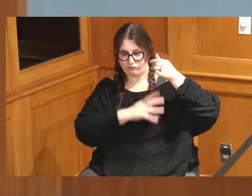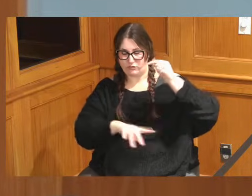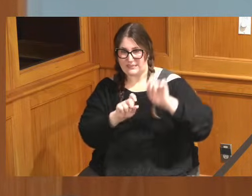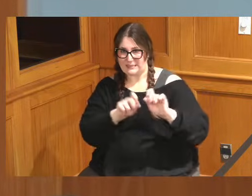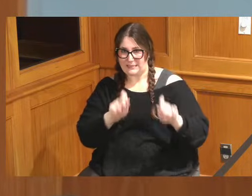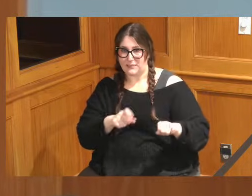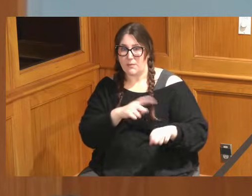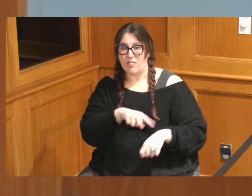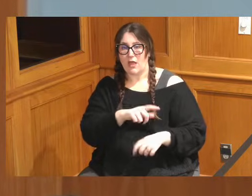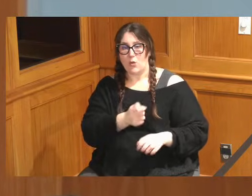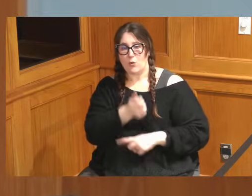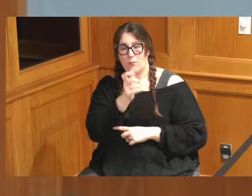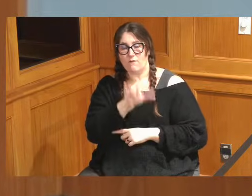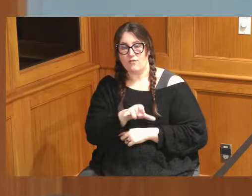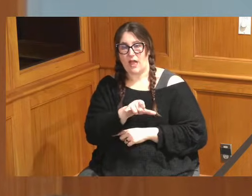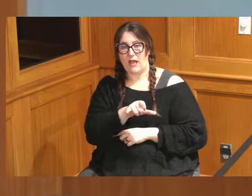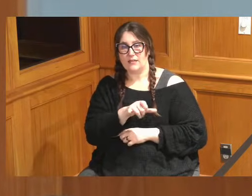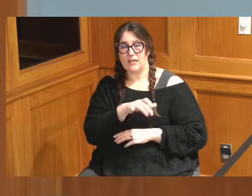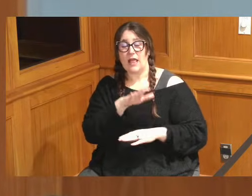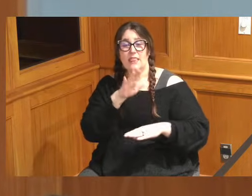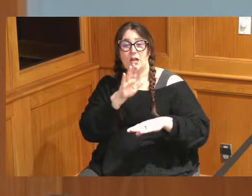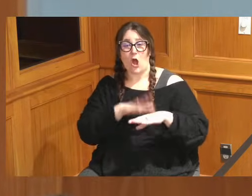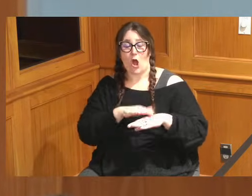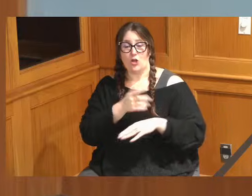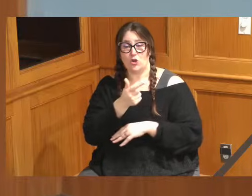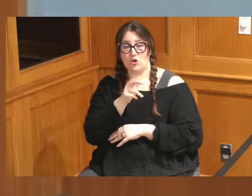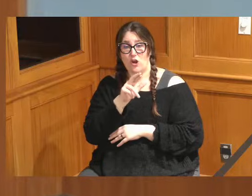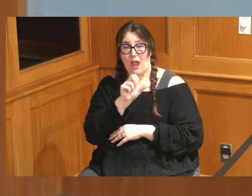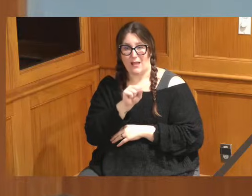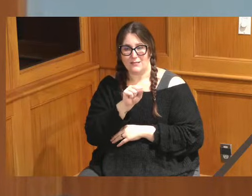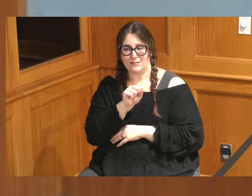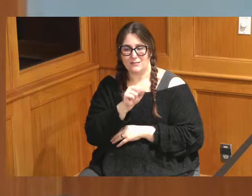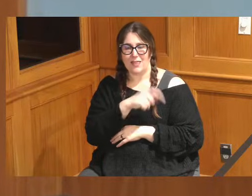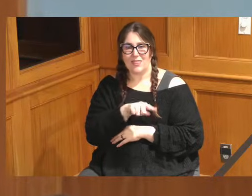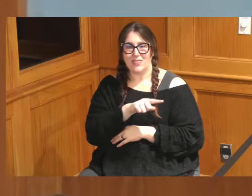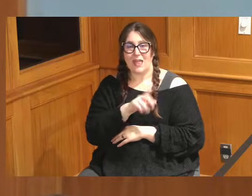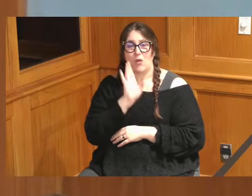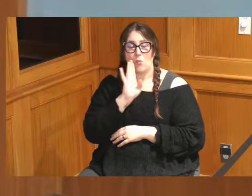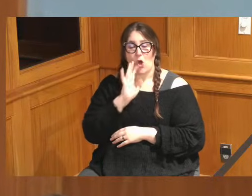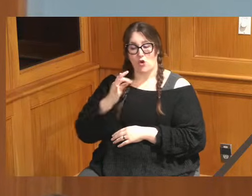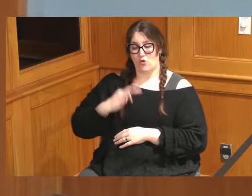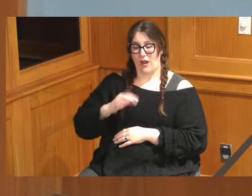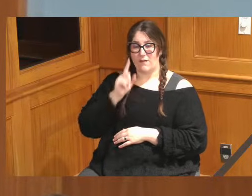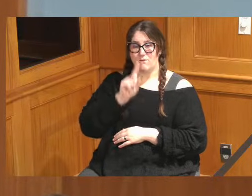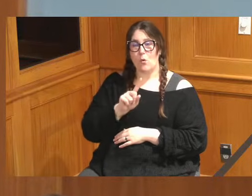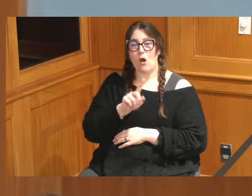put it out onto their driveway or on onto their grass, they get credit for 400 gallons removed.